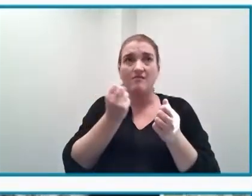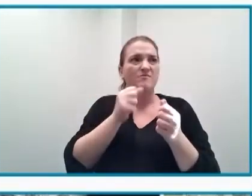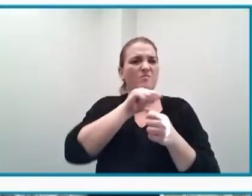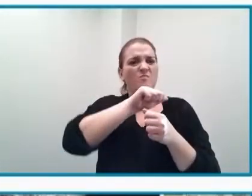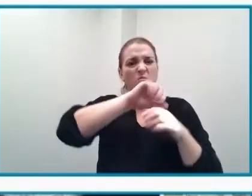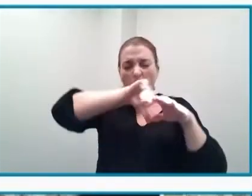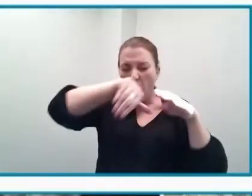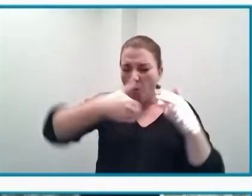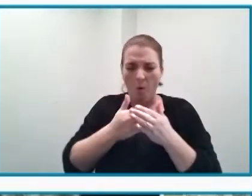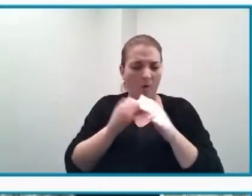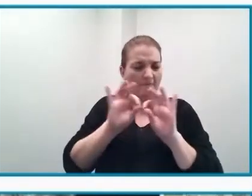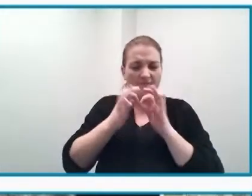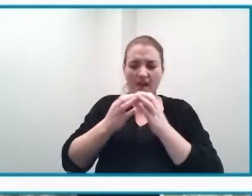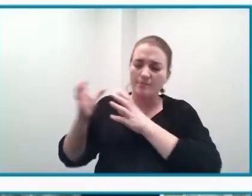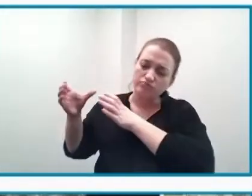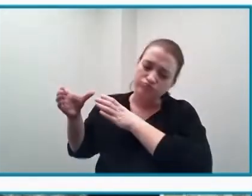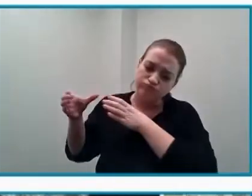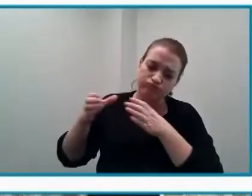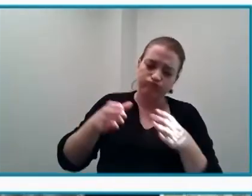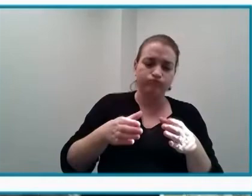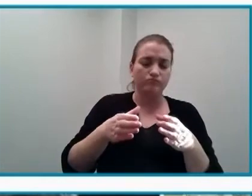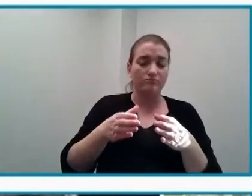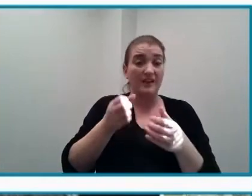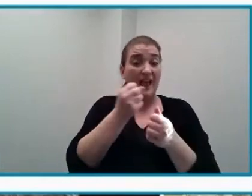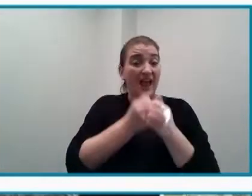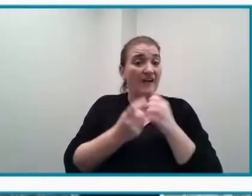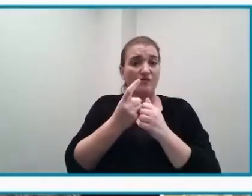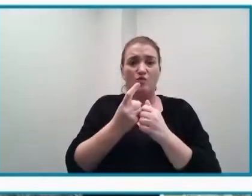but not everybody's covered under those benefits. You know,